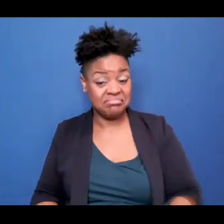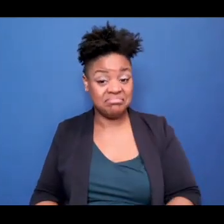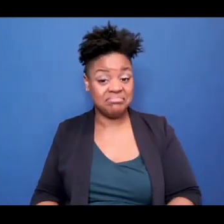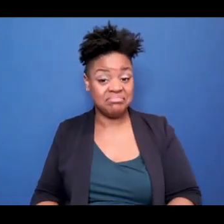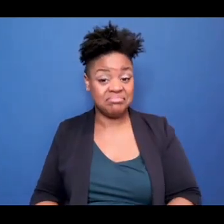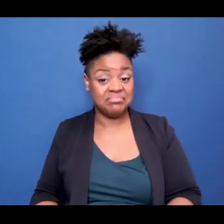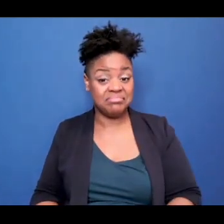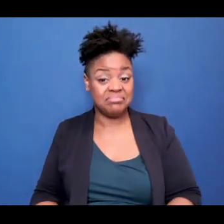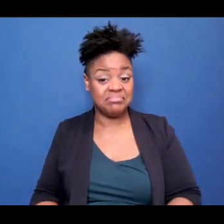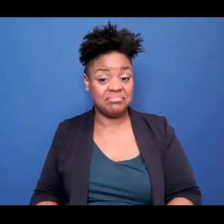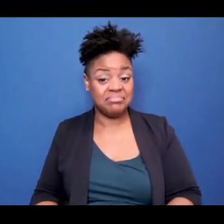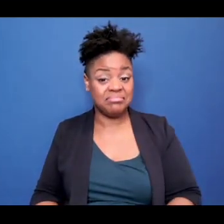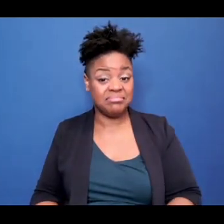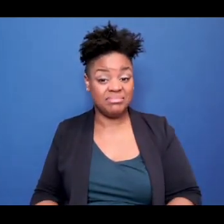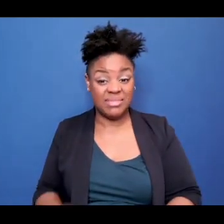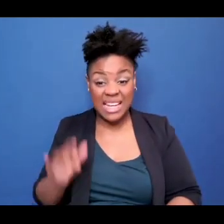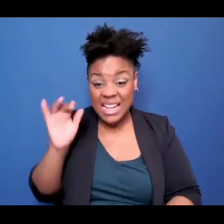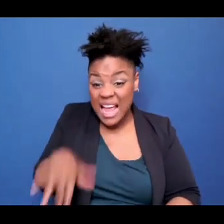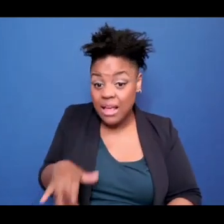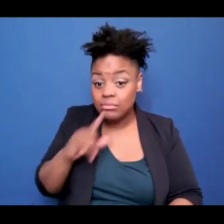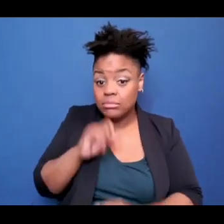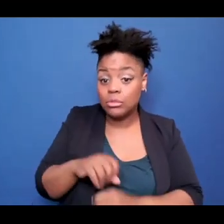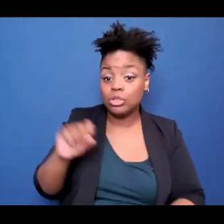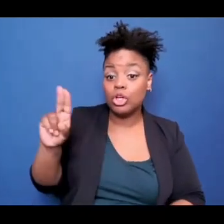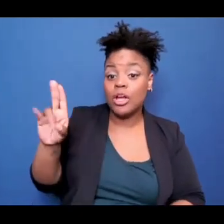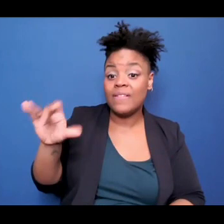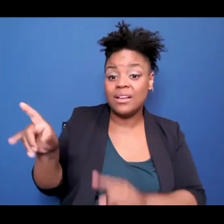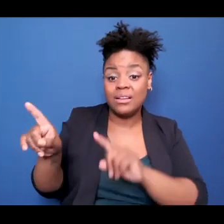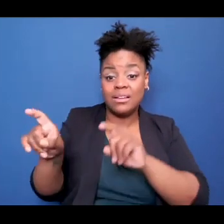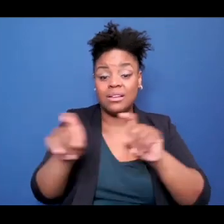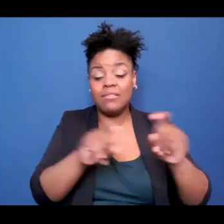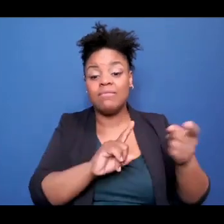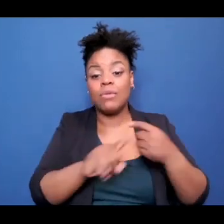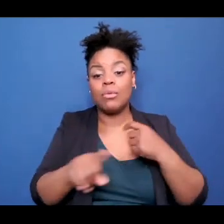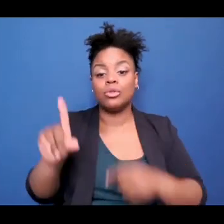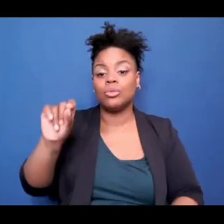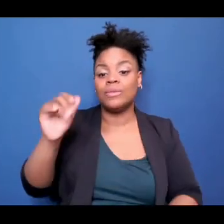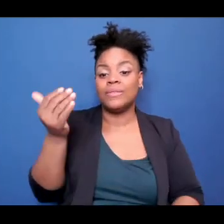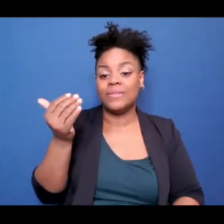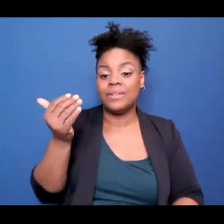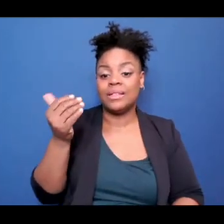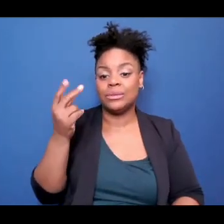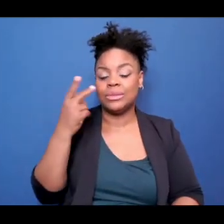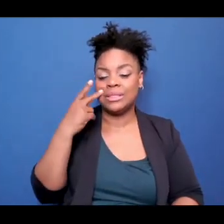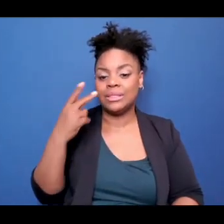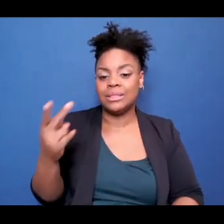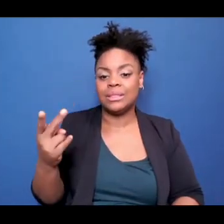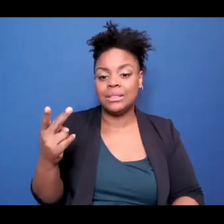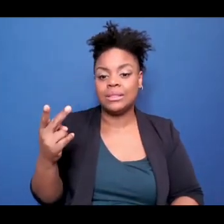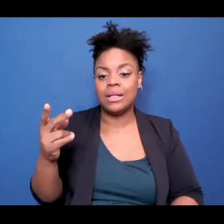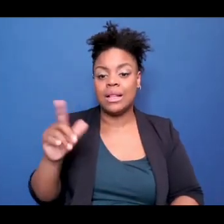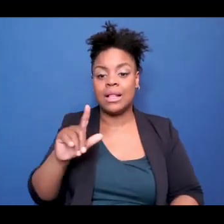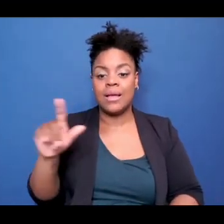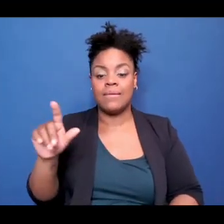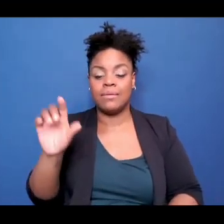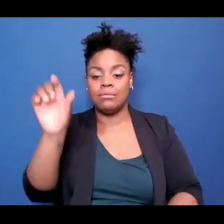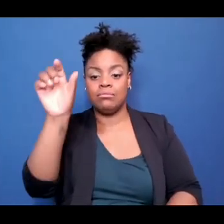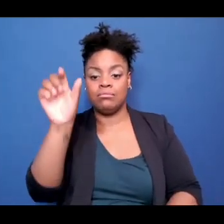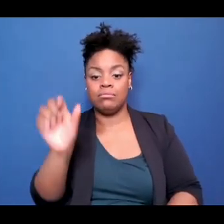AGED 18 OR OLDER FROM THE NATIONAL HEALTH INTERVIEW SURVEY , THIS IS FROM THE 2015 SURVEY, AND SO IF YOU LOOK ON